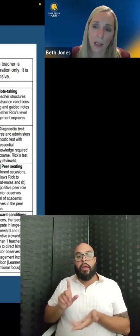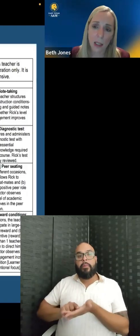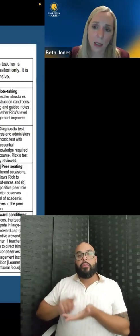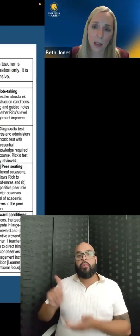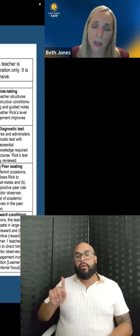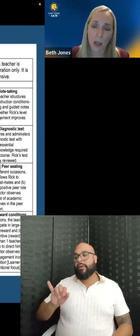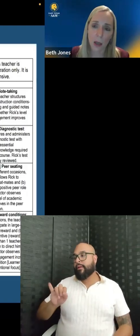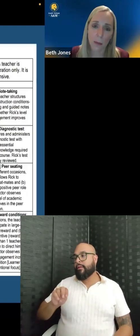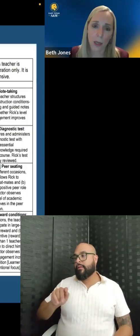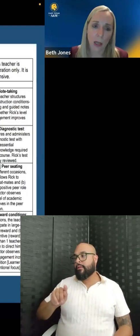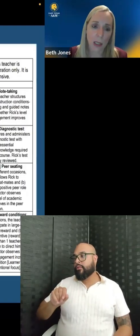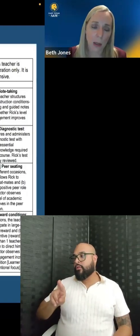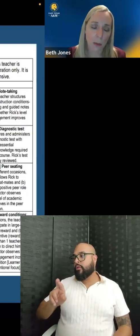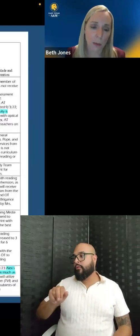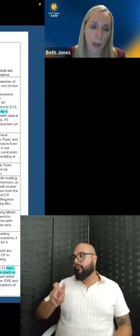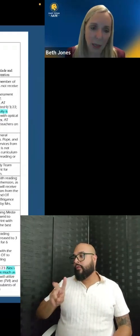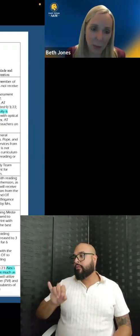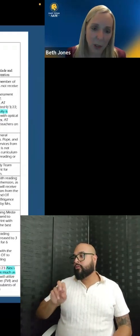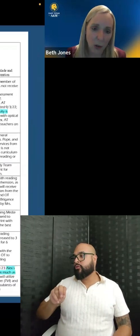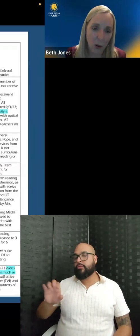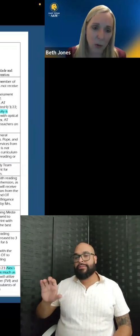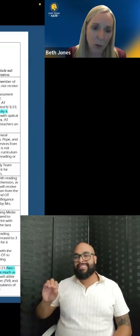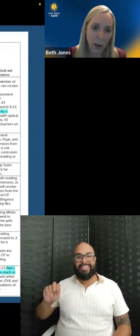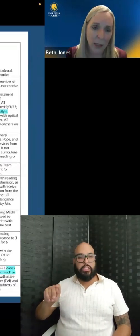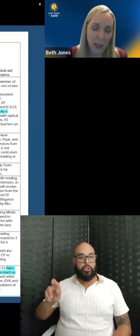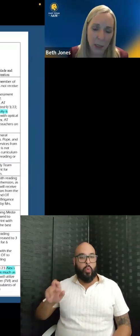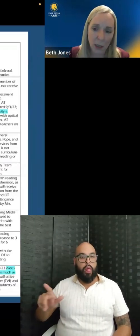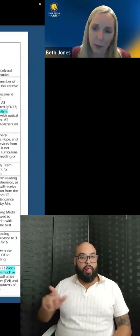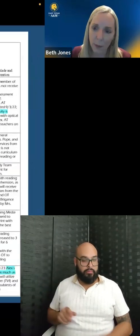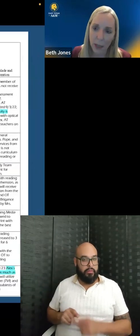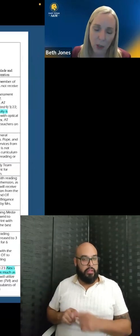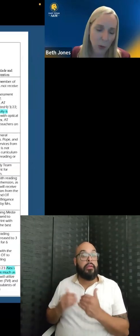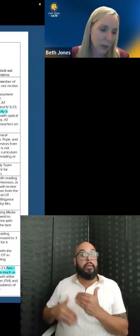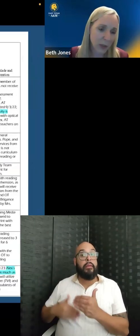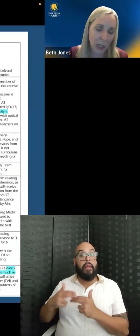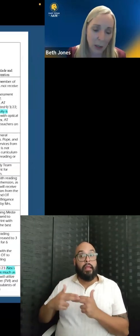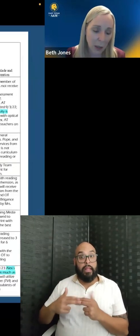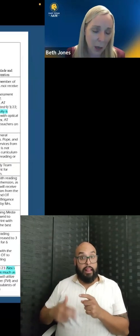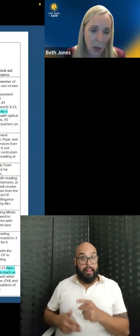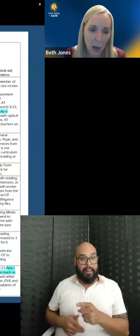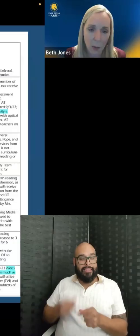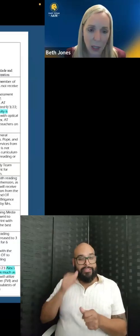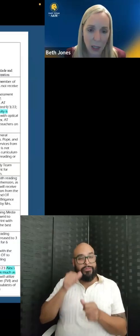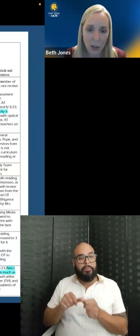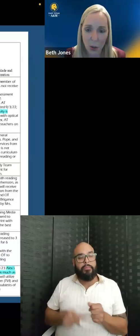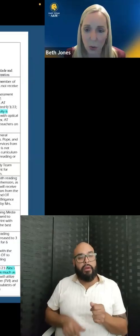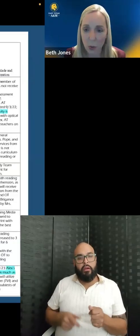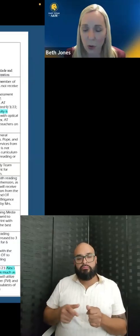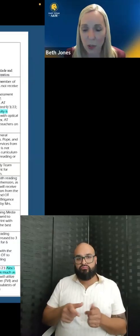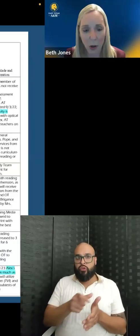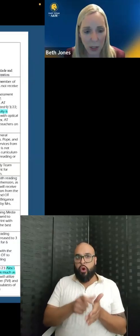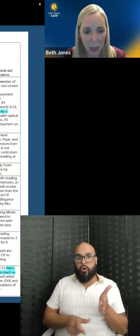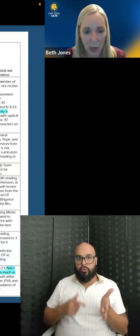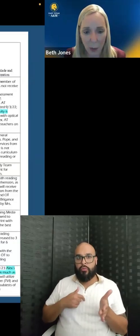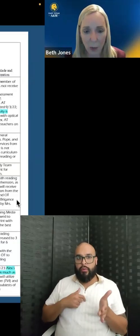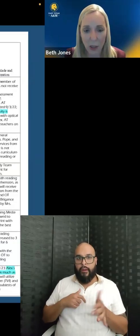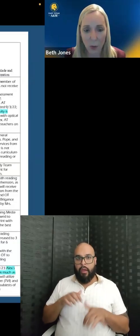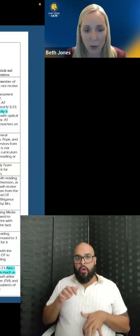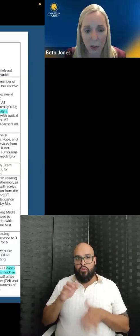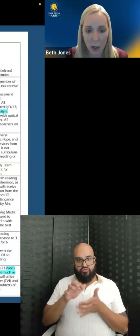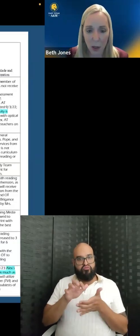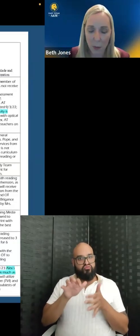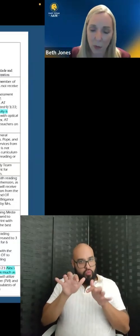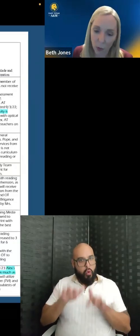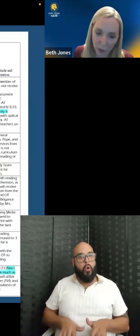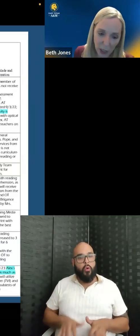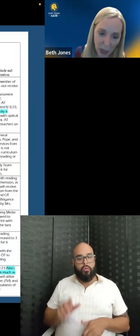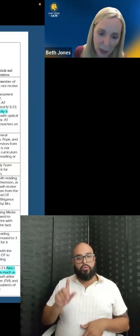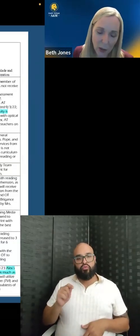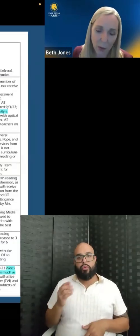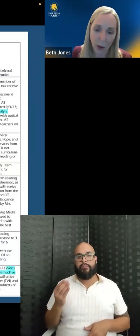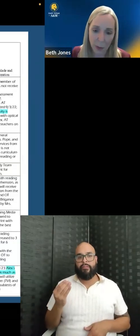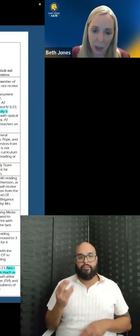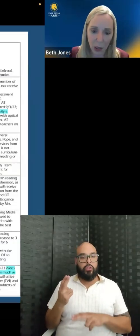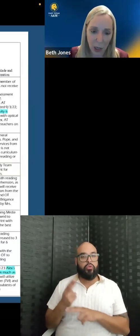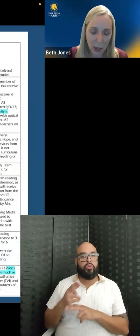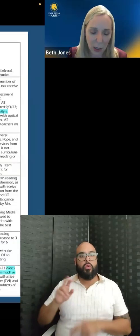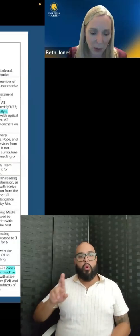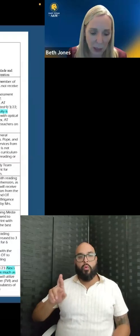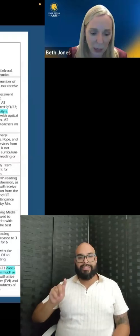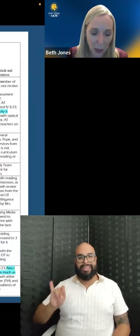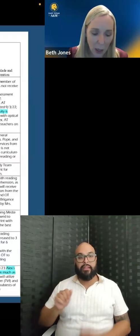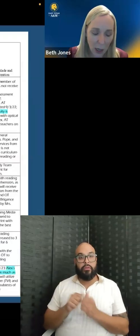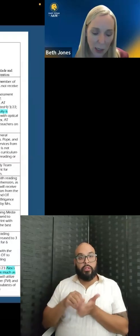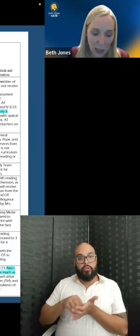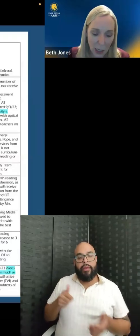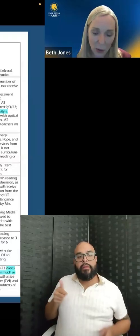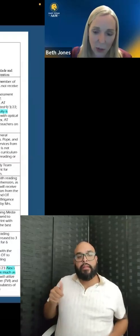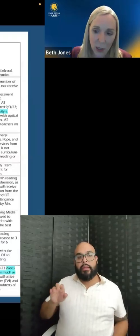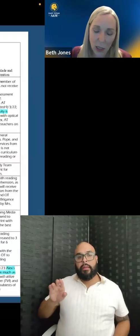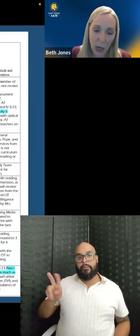And this is an example, as I mentioned, the article I did back in 2015 related to using RTI with students who are VI to possibly look at LD as a diagnosis.